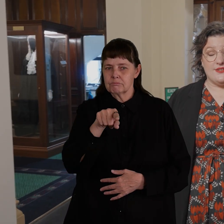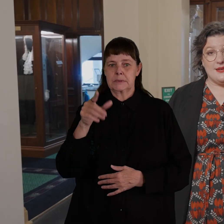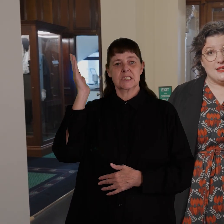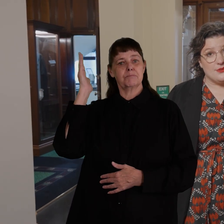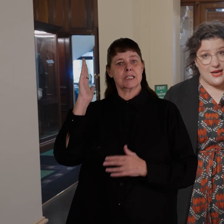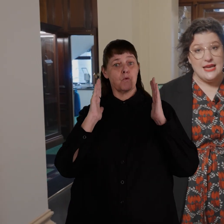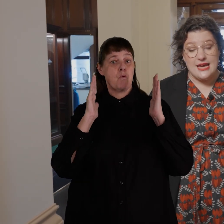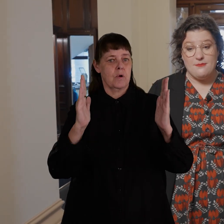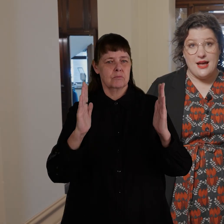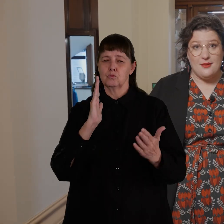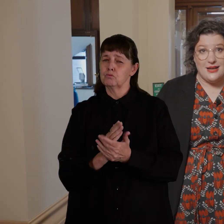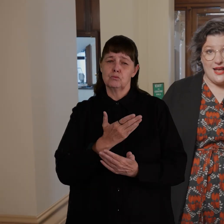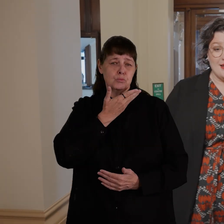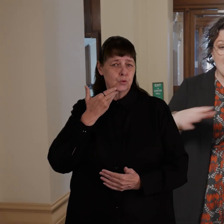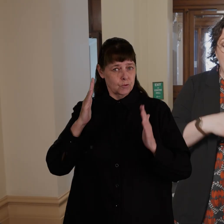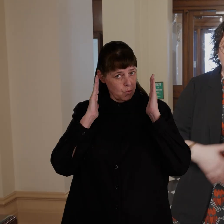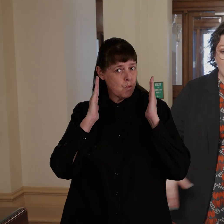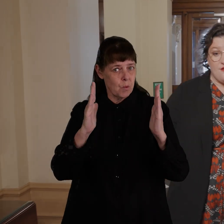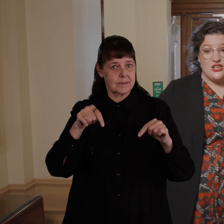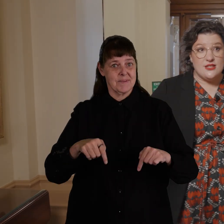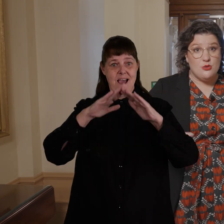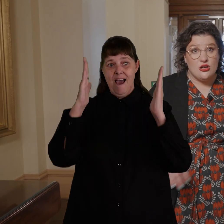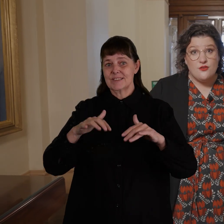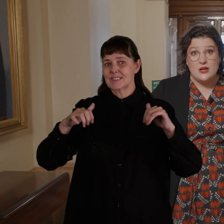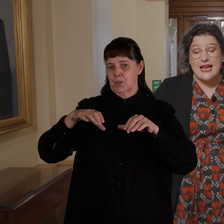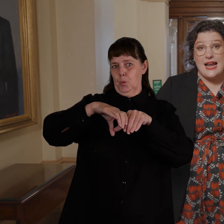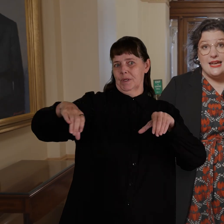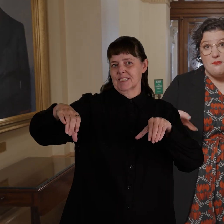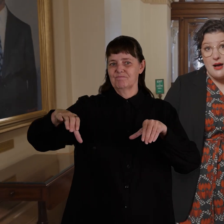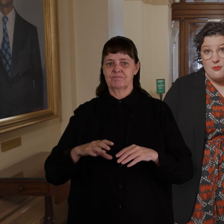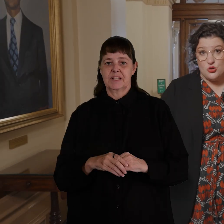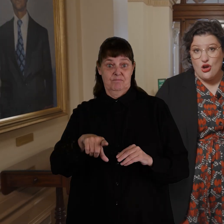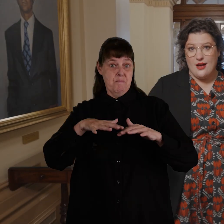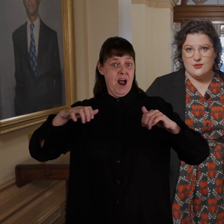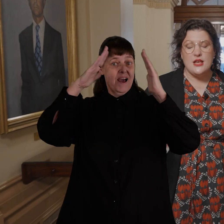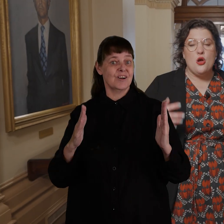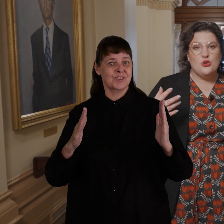of Assembly's Wing in Parliament House. It features beautiful Italian marble tiles,